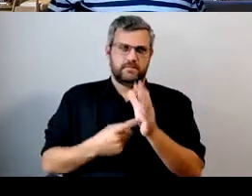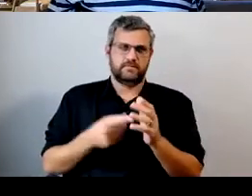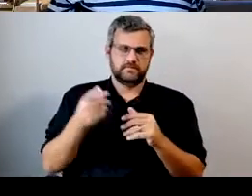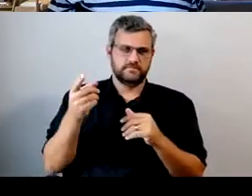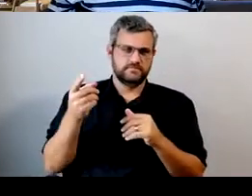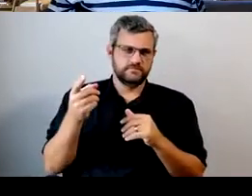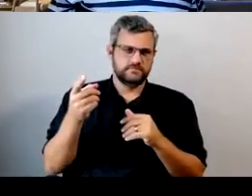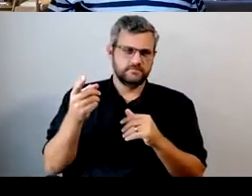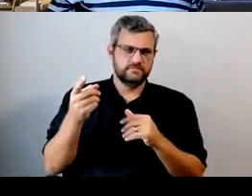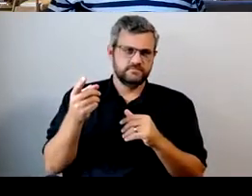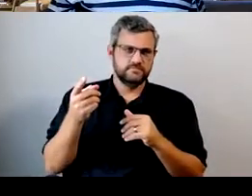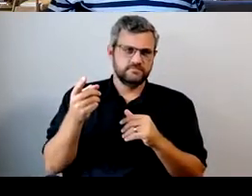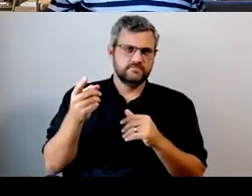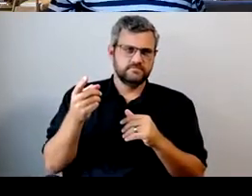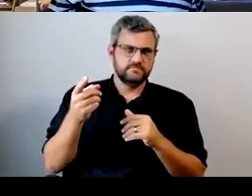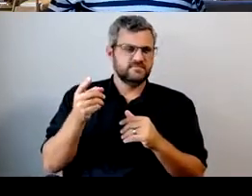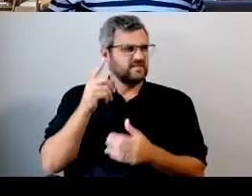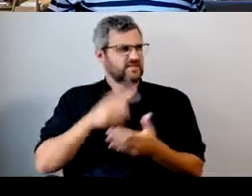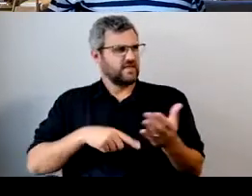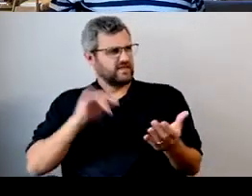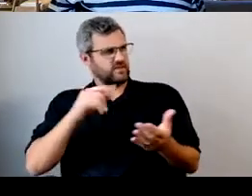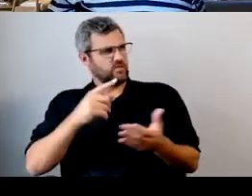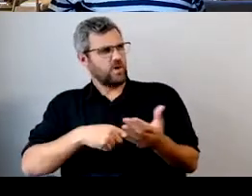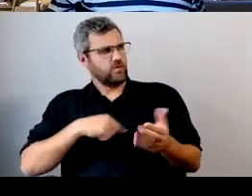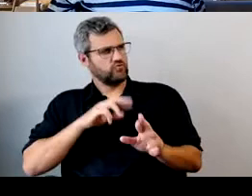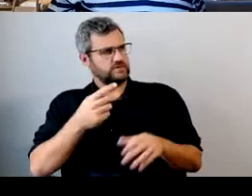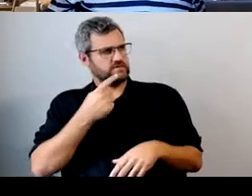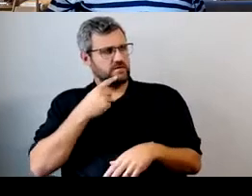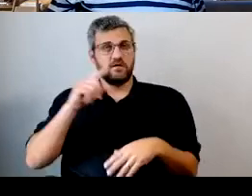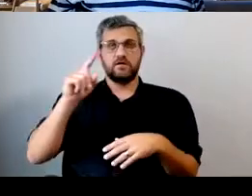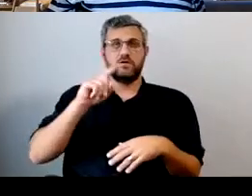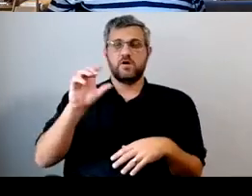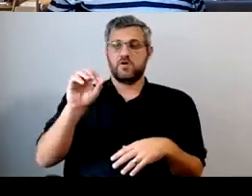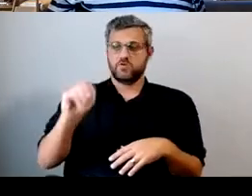That's what I was gonna say. Zoom Text is one.